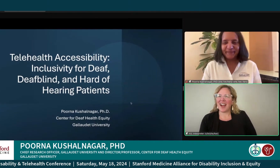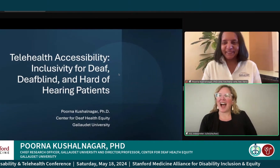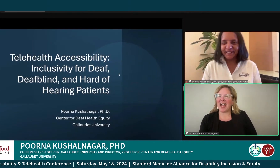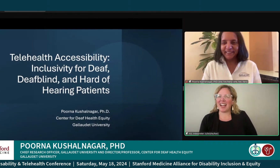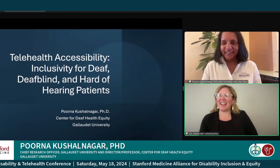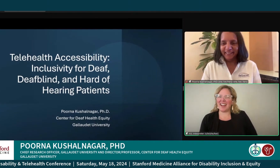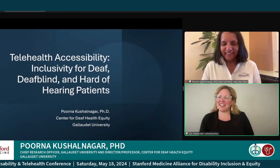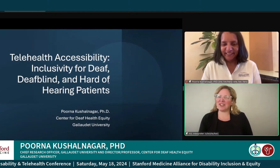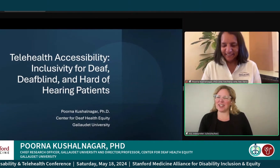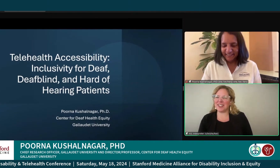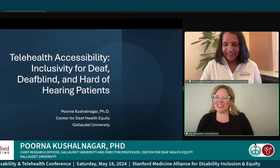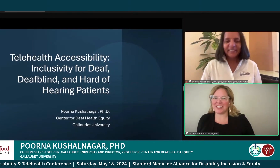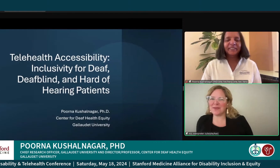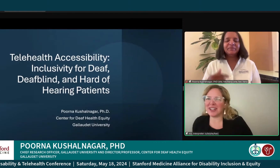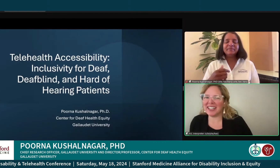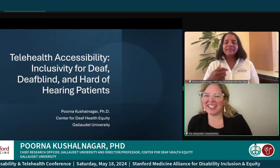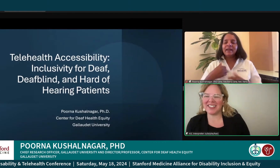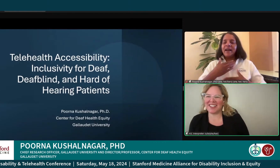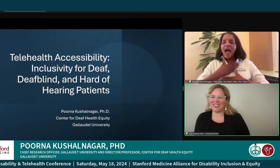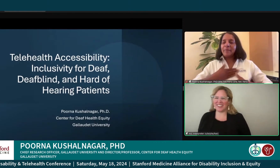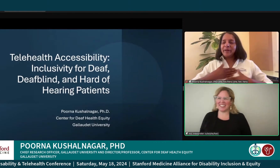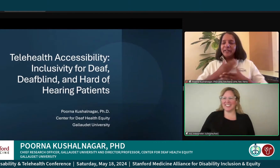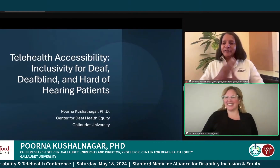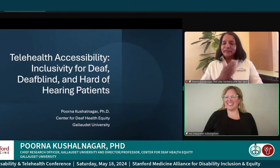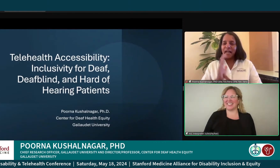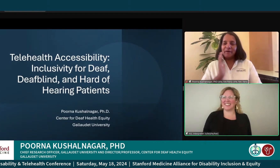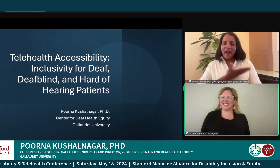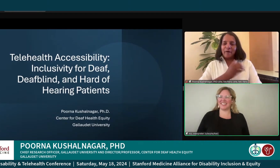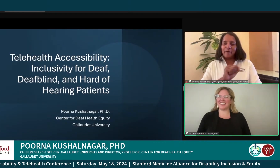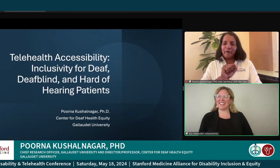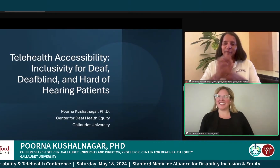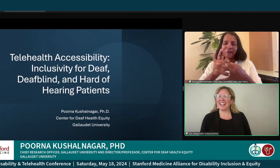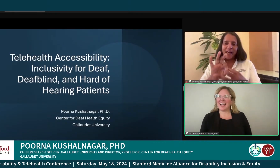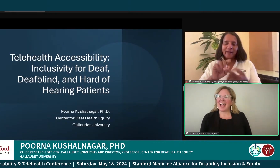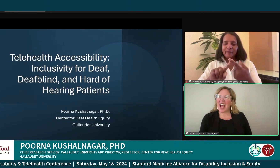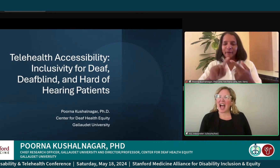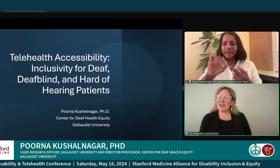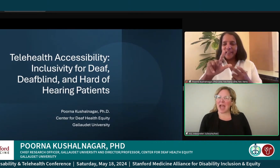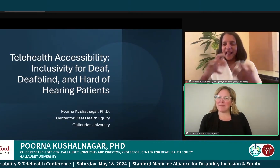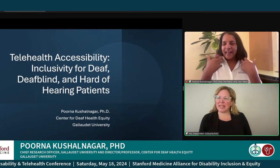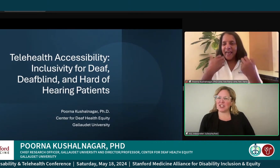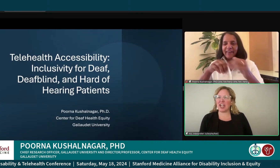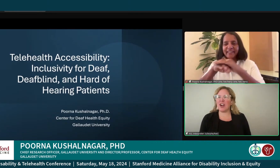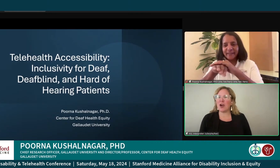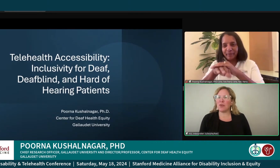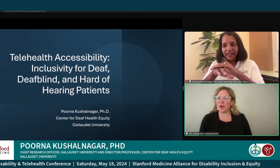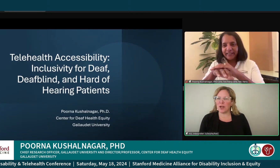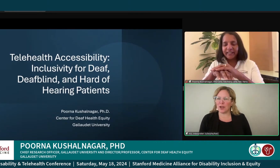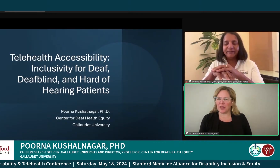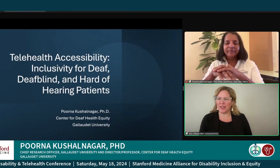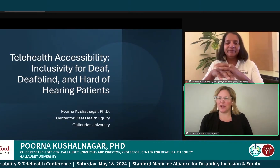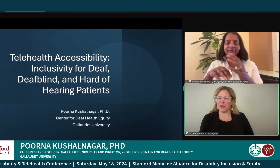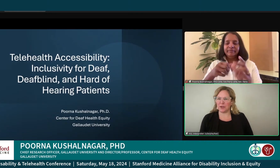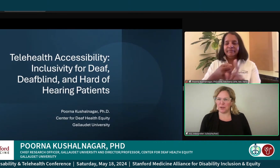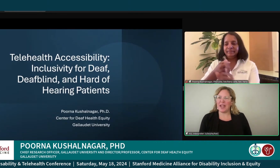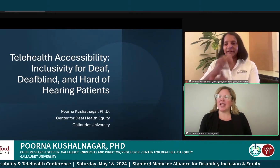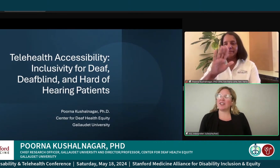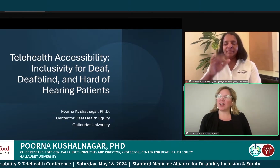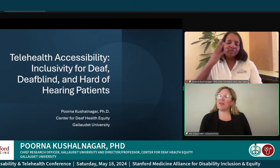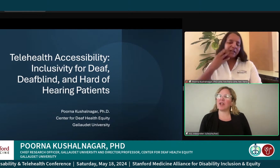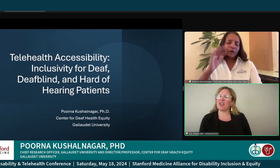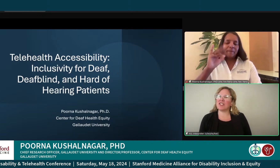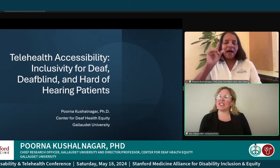I had to join early this morning here, so I'm happy to share our work with you in regards to